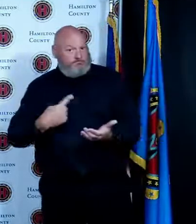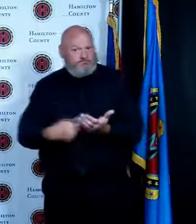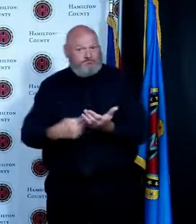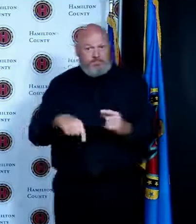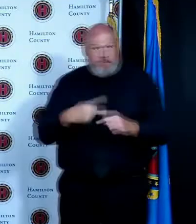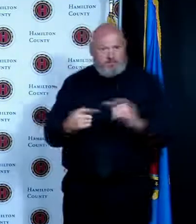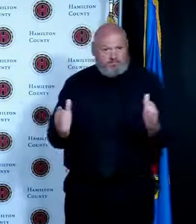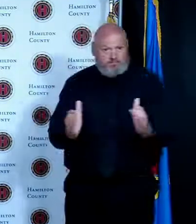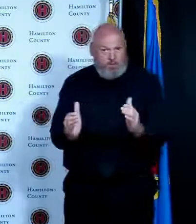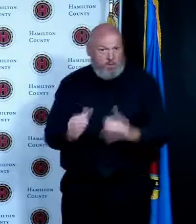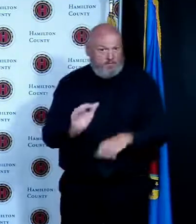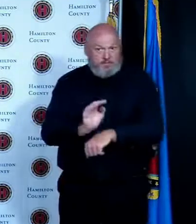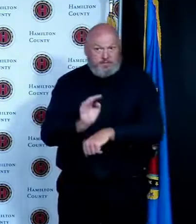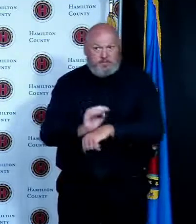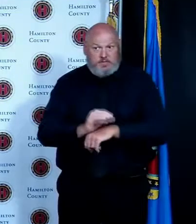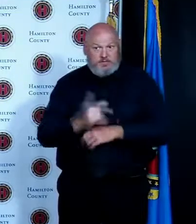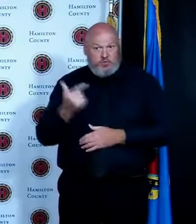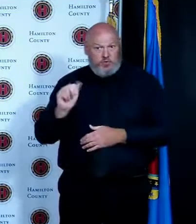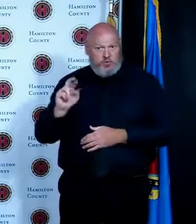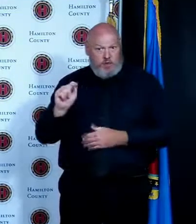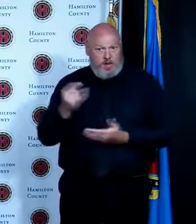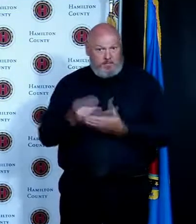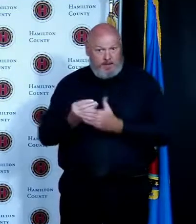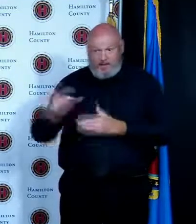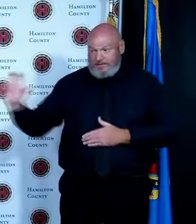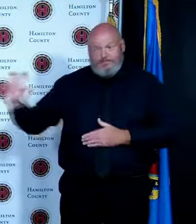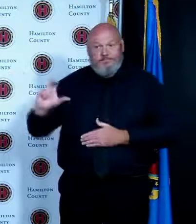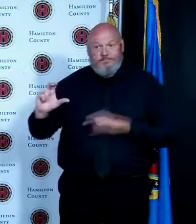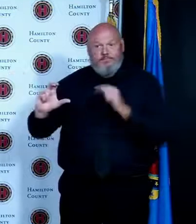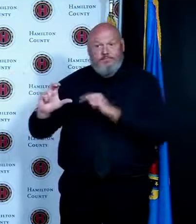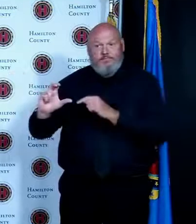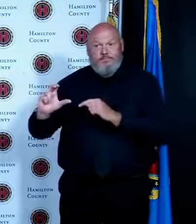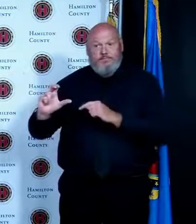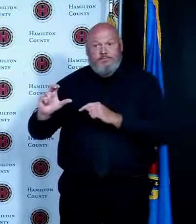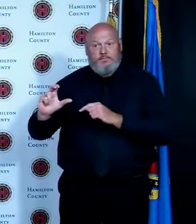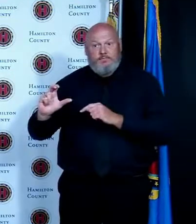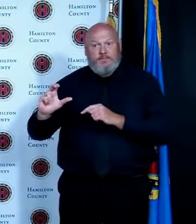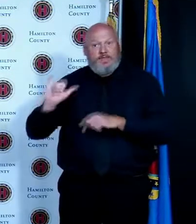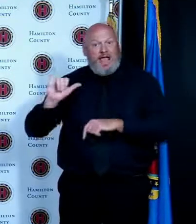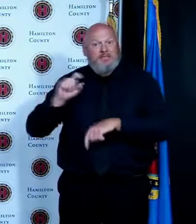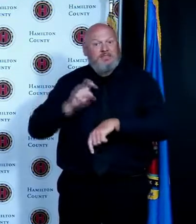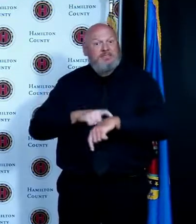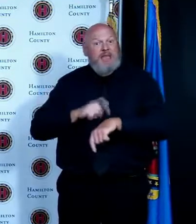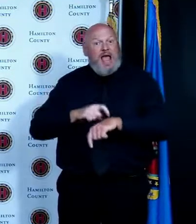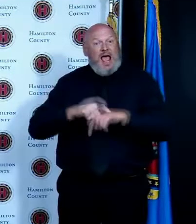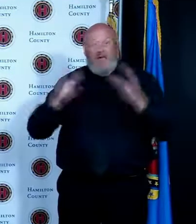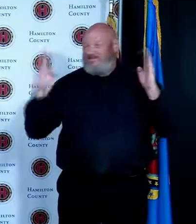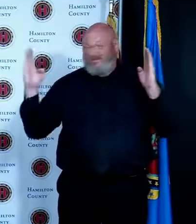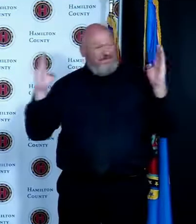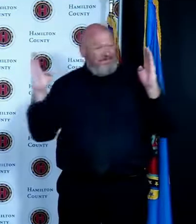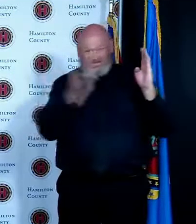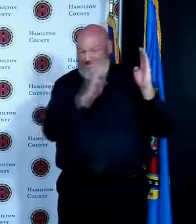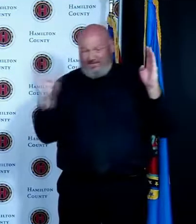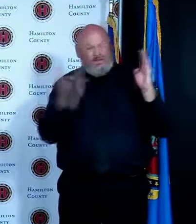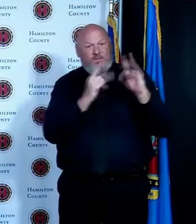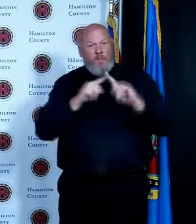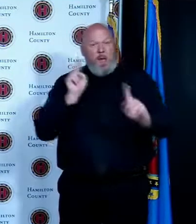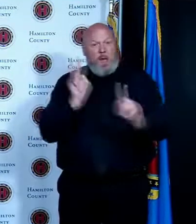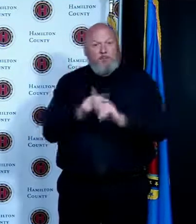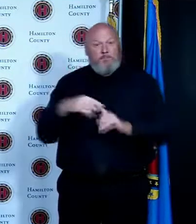lottery for the businesses that applied uh they could apply for various amounts of money depending on